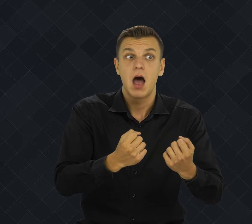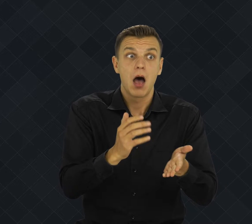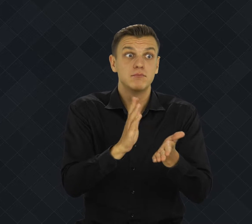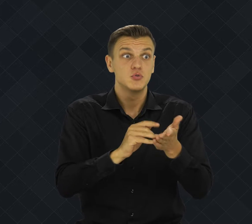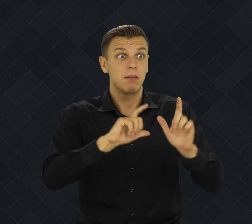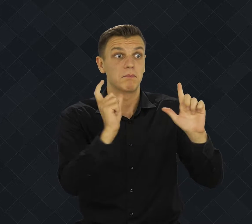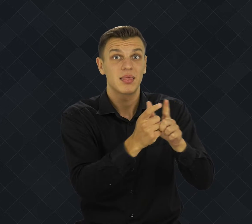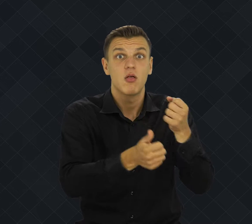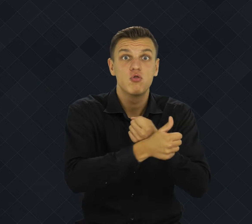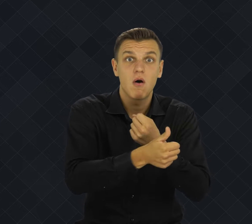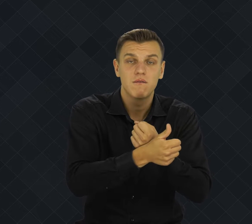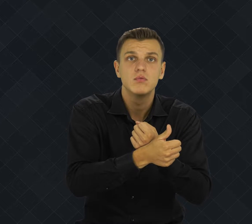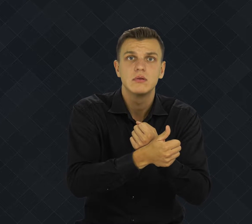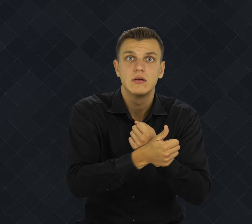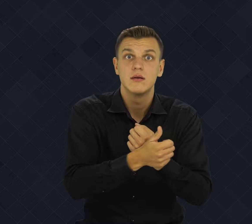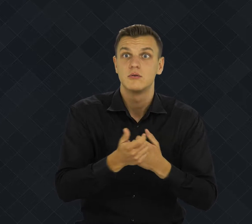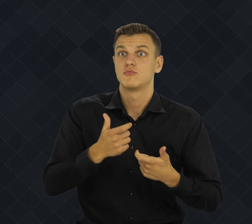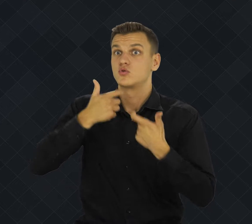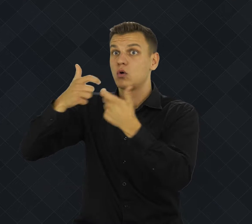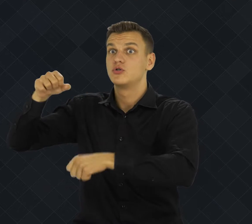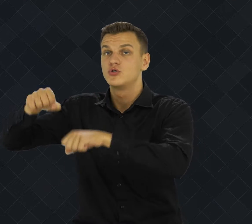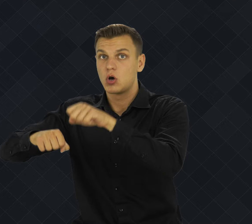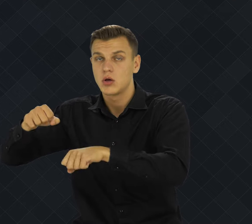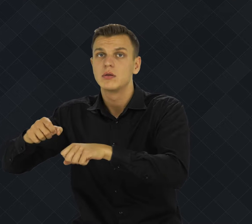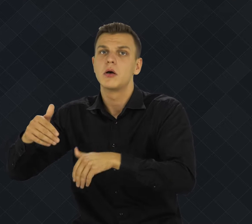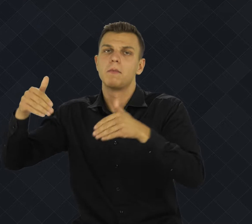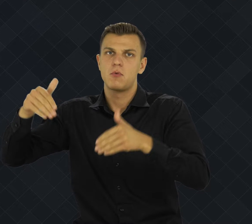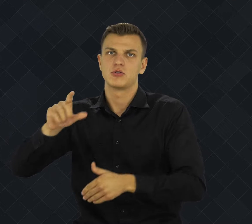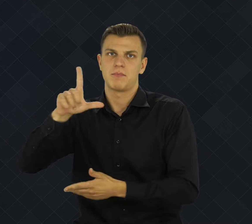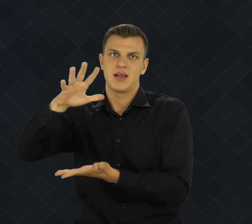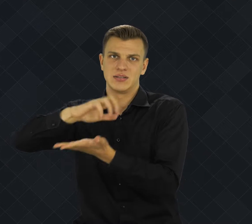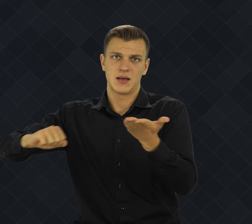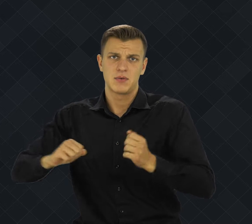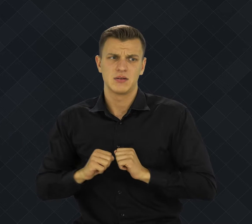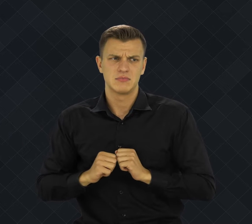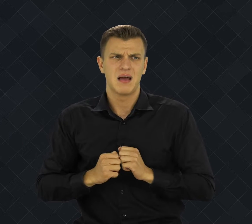For which it may be adjudged to have a driver's license withheld.